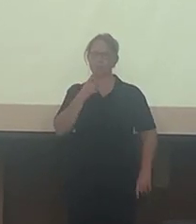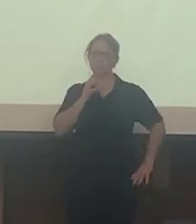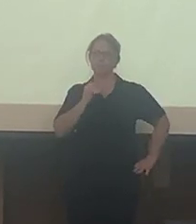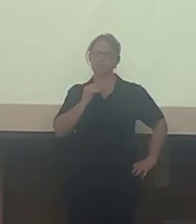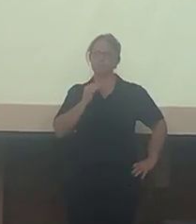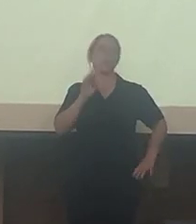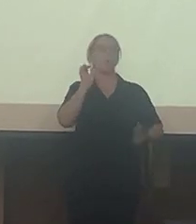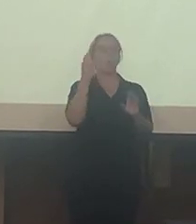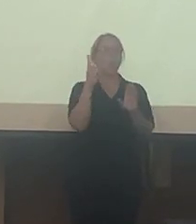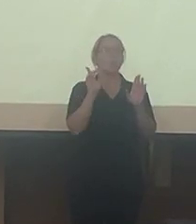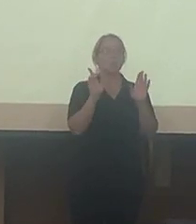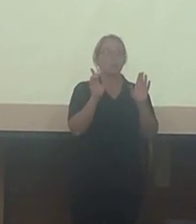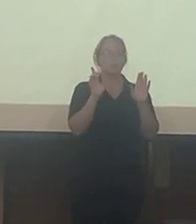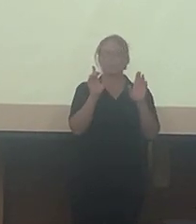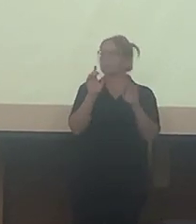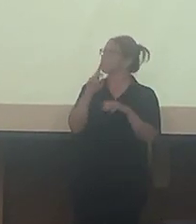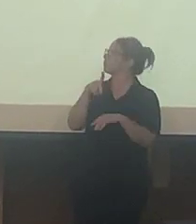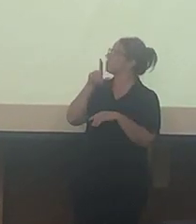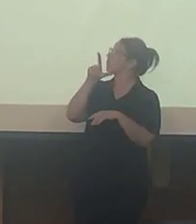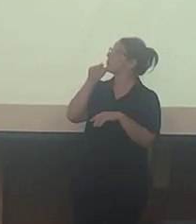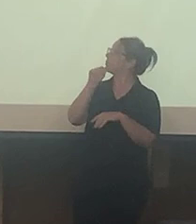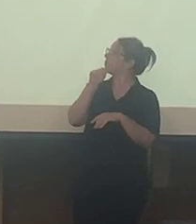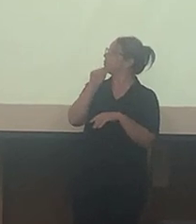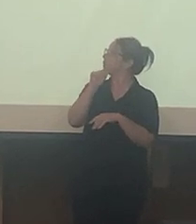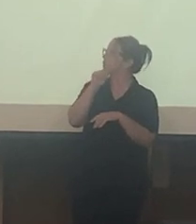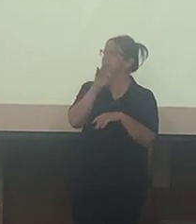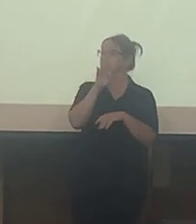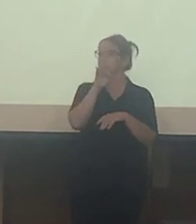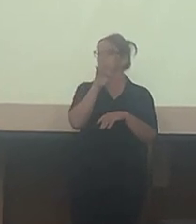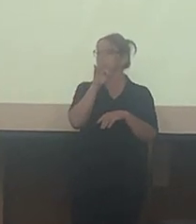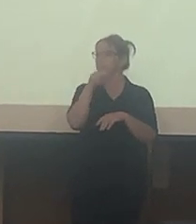oh so the flap is really every place mentioned in the plaque or everything